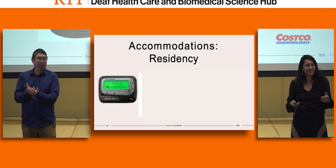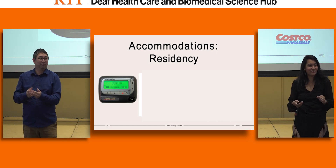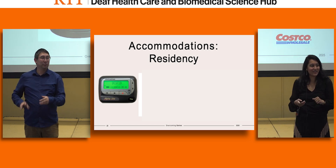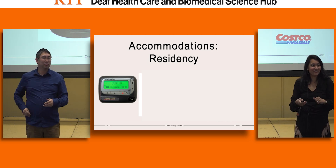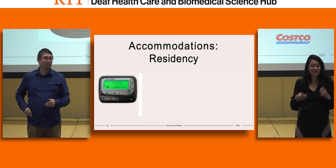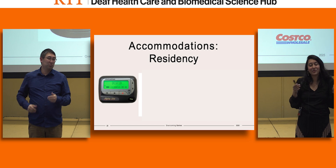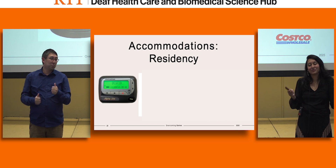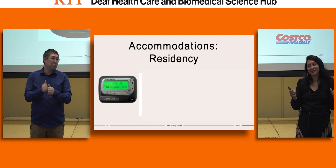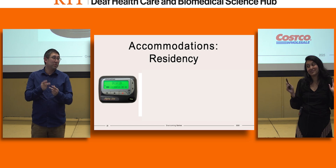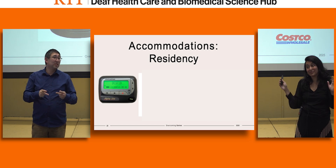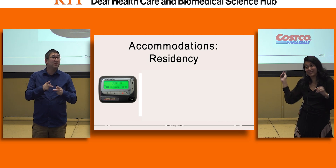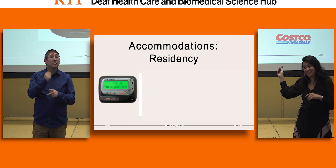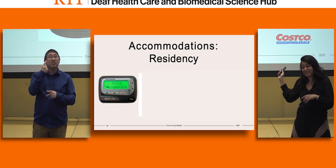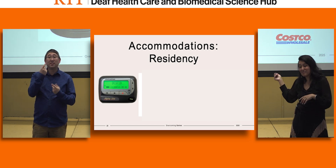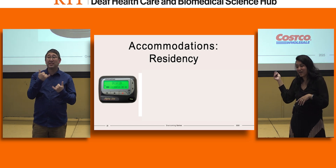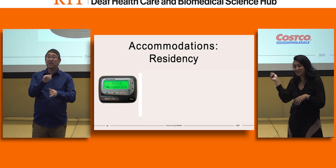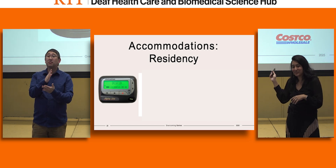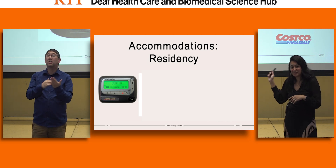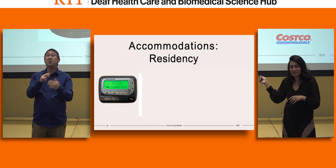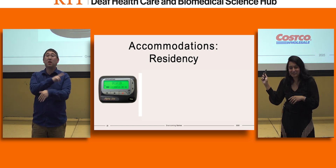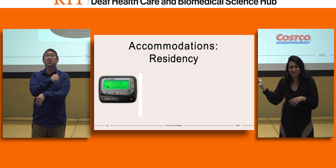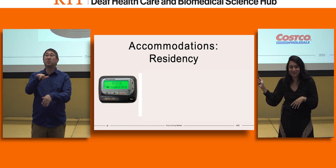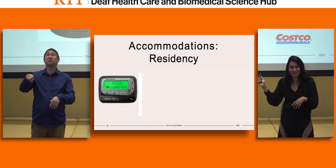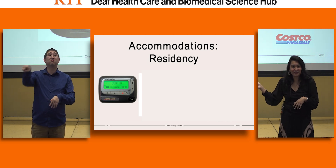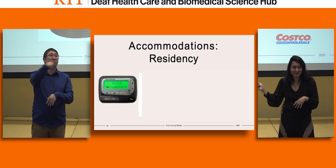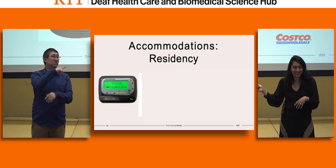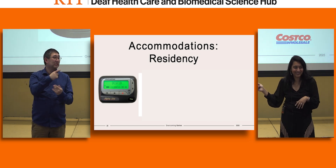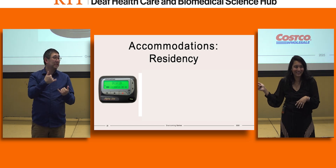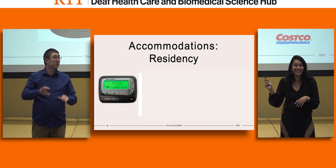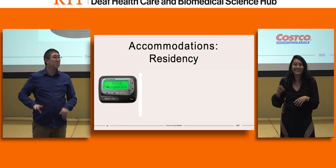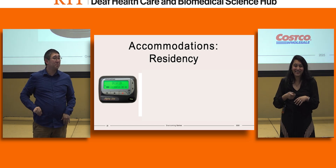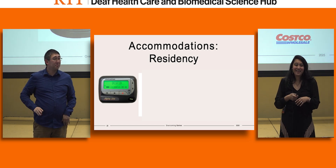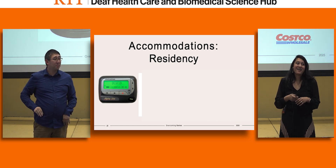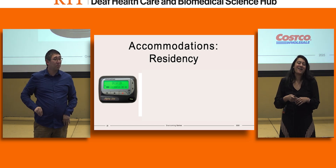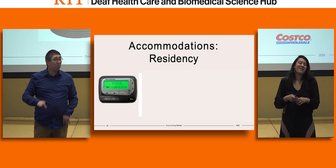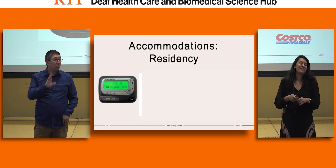but-- in most places-- but there are some hospital systems that still use these.